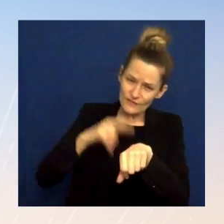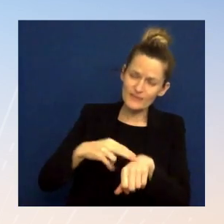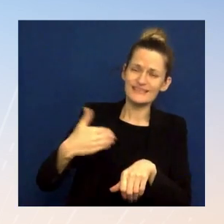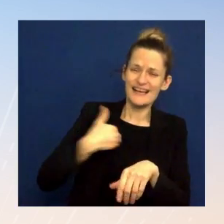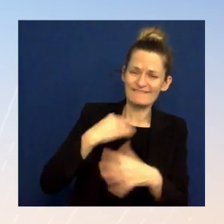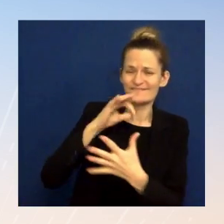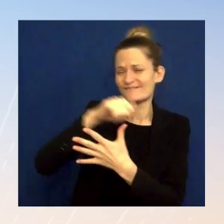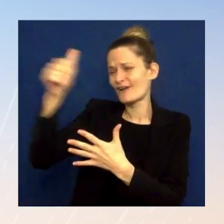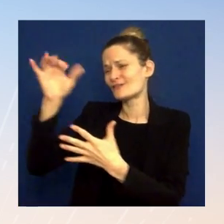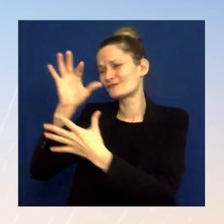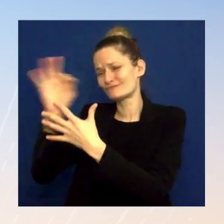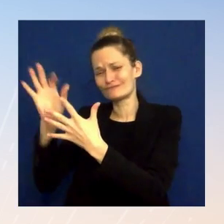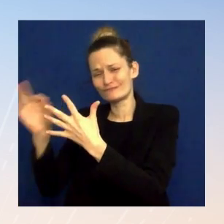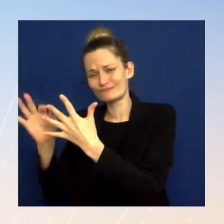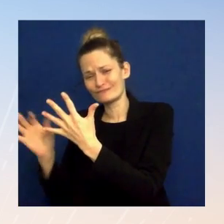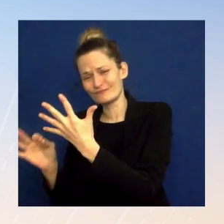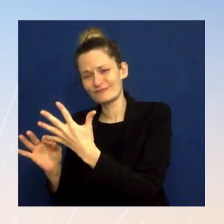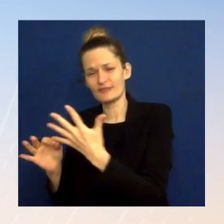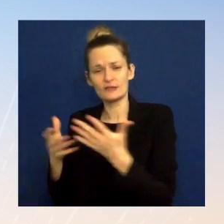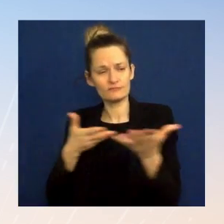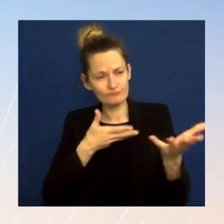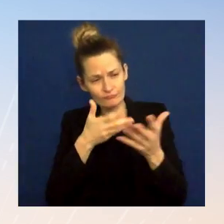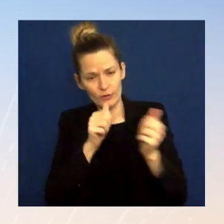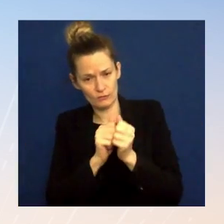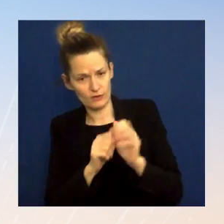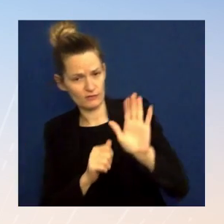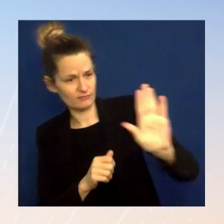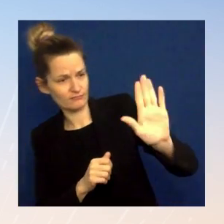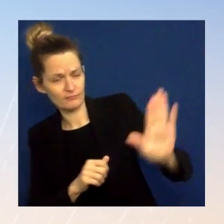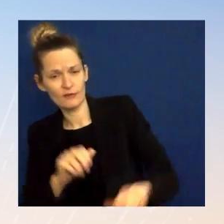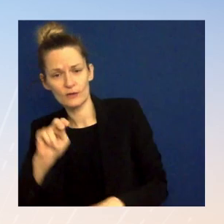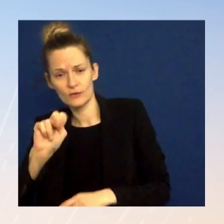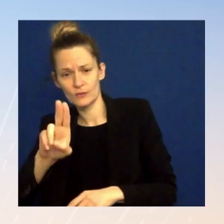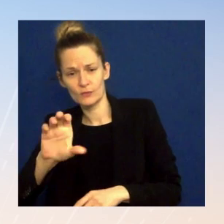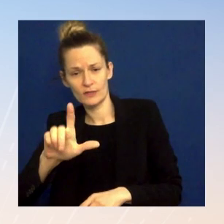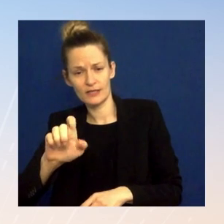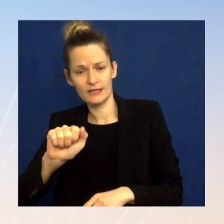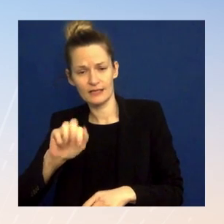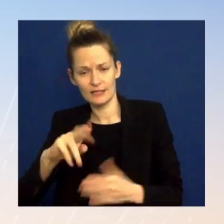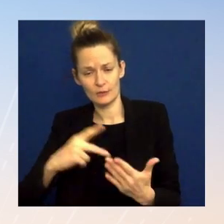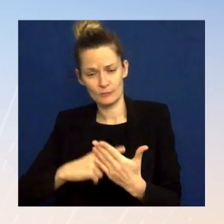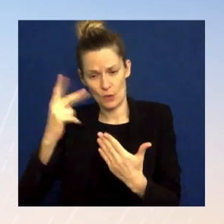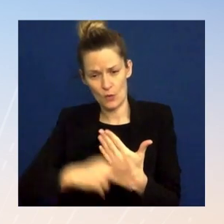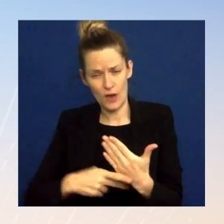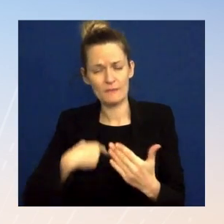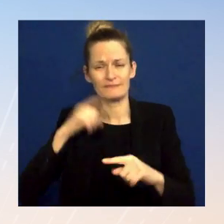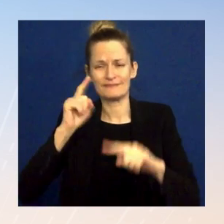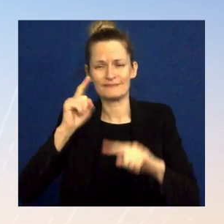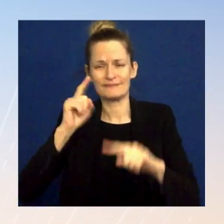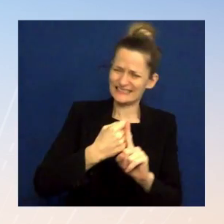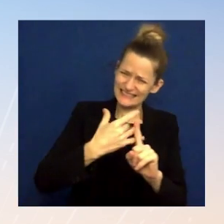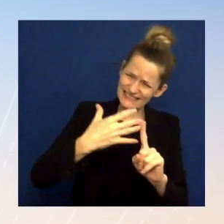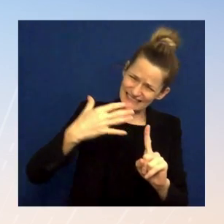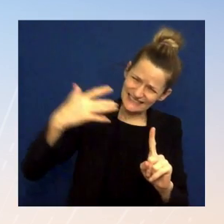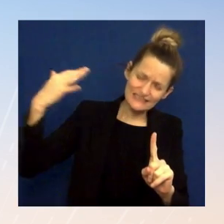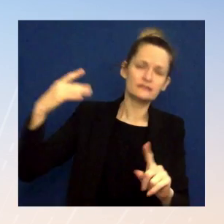But beyond that, I'm not going to comment further because we believe there still is an opportunity to resolve this diplomatically. Yeah. The Press: Jake, a couple of questions.